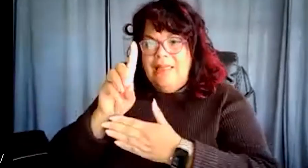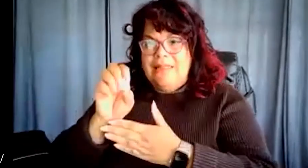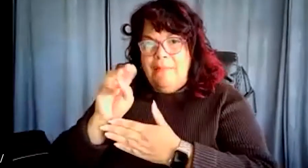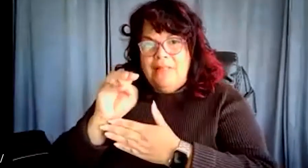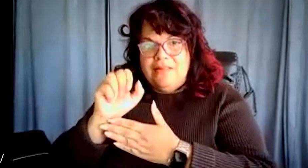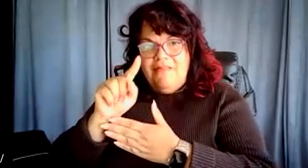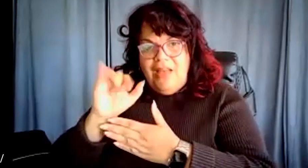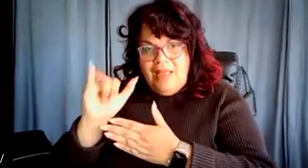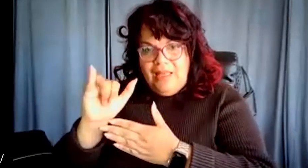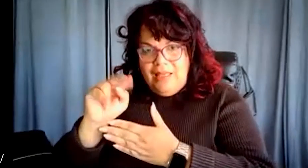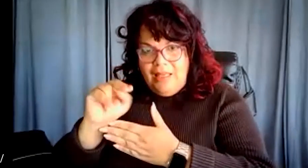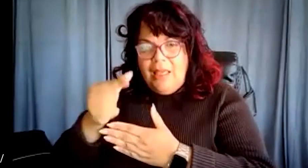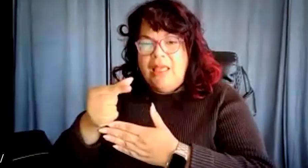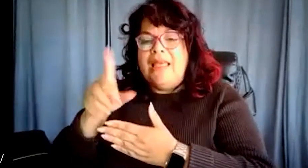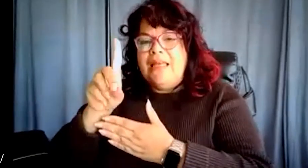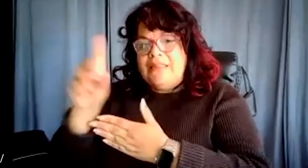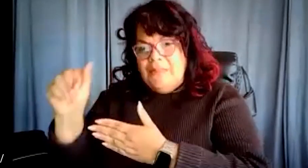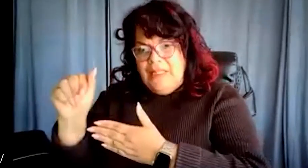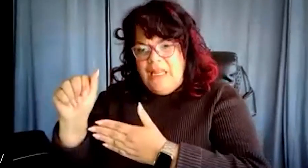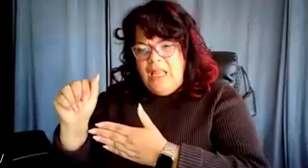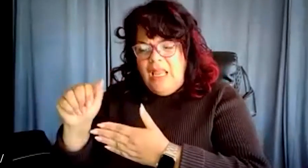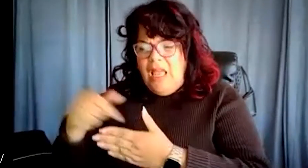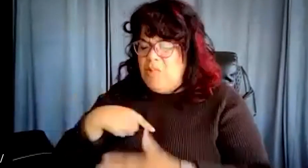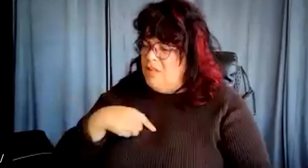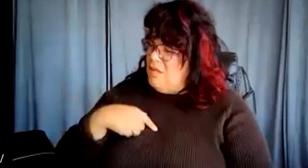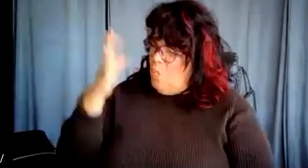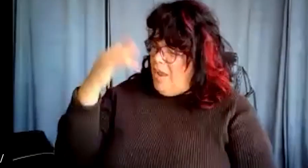question was, "Why me? Why should I be the one to write this?"